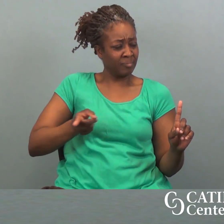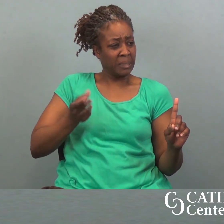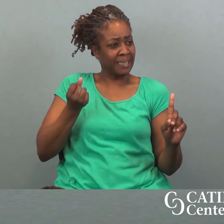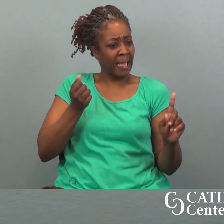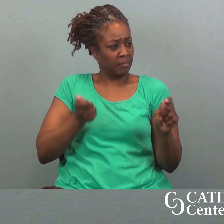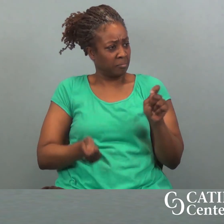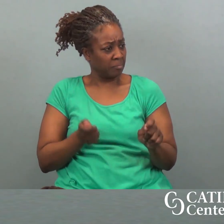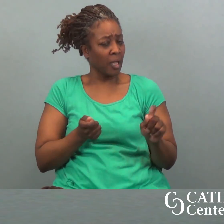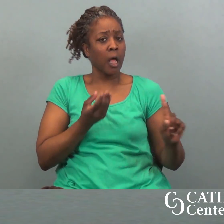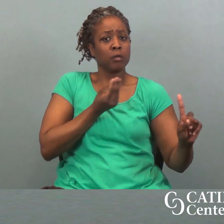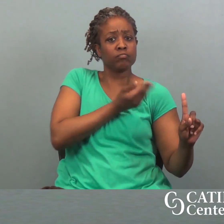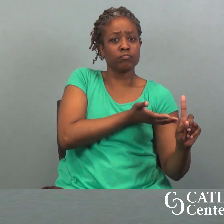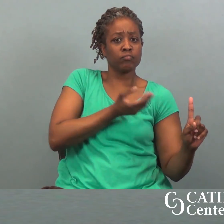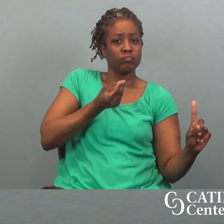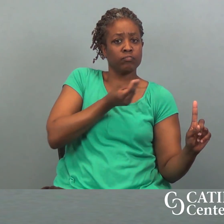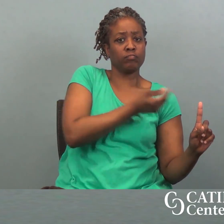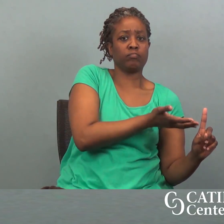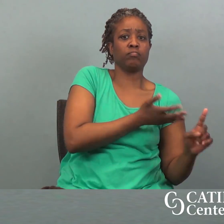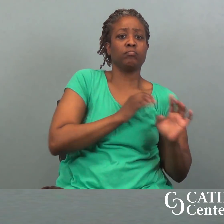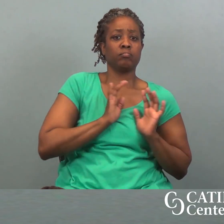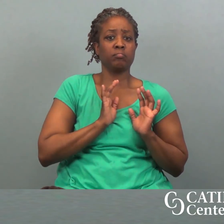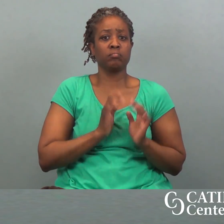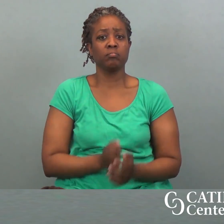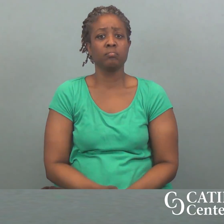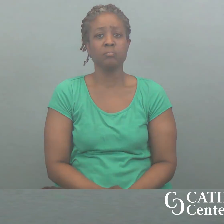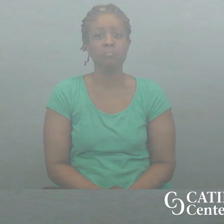asides about any modifications made to the person's language.